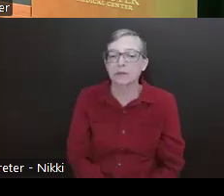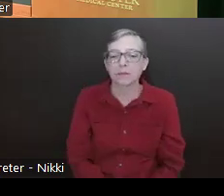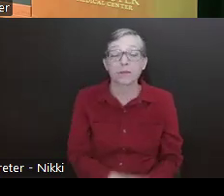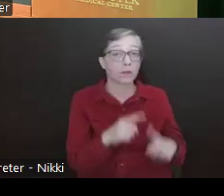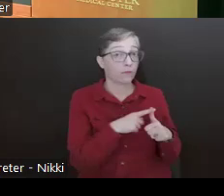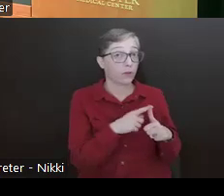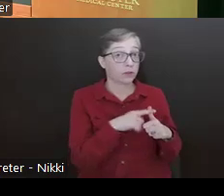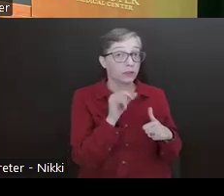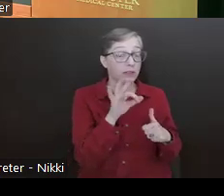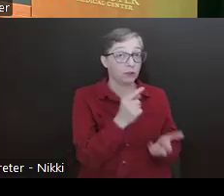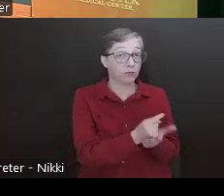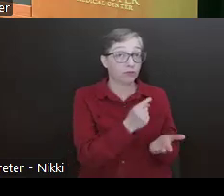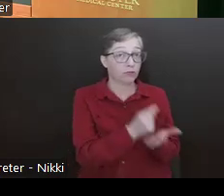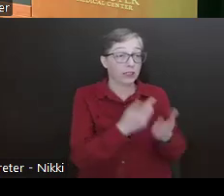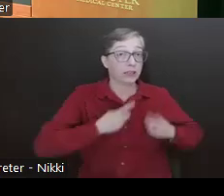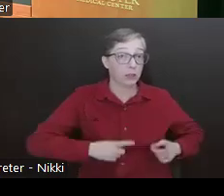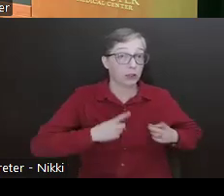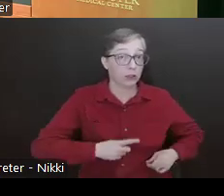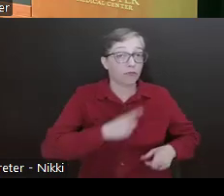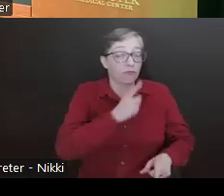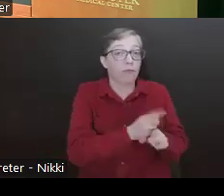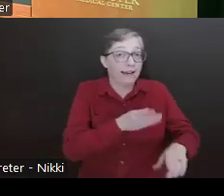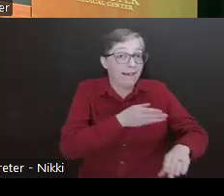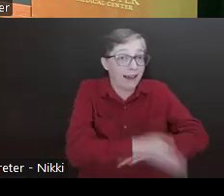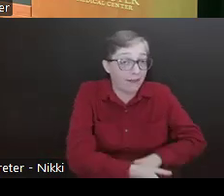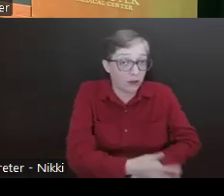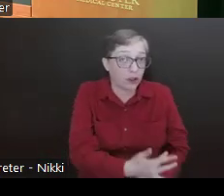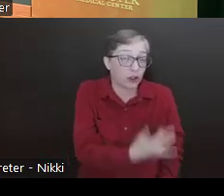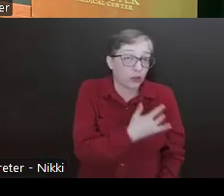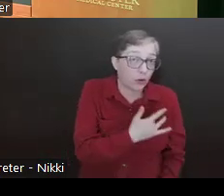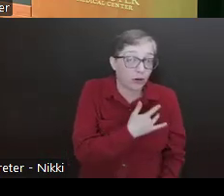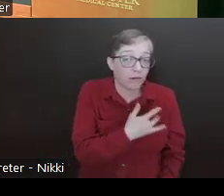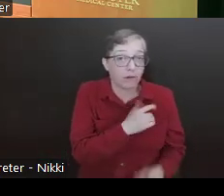immediately following an acute coronary syndrome they might actually be more likely to engage in